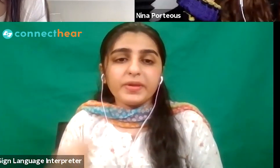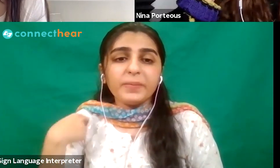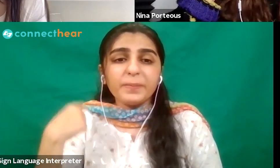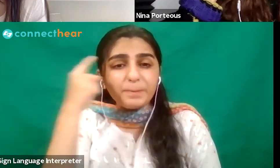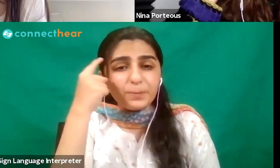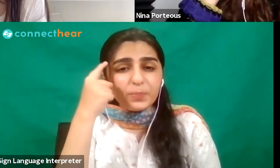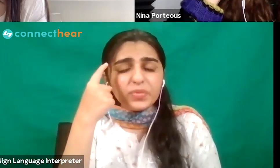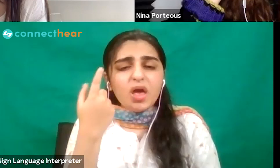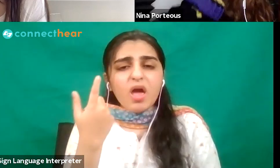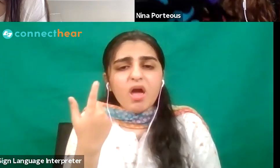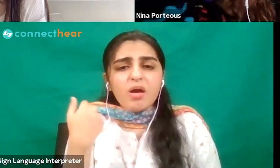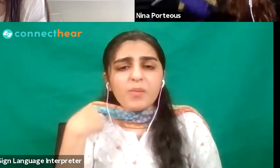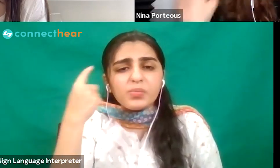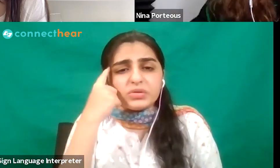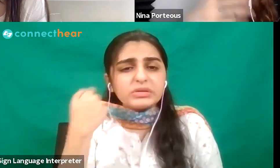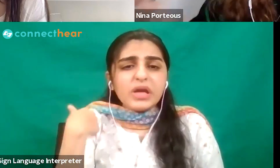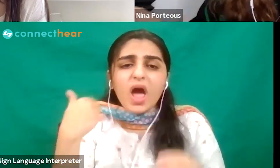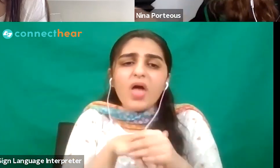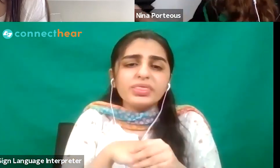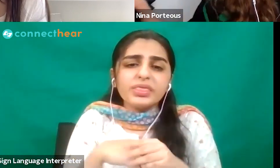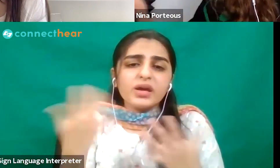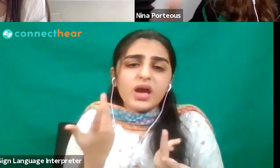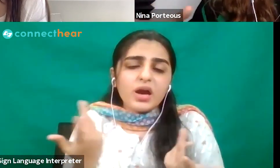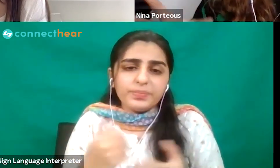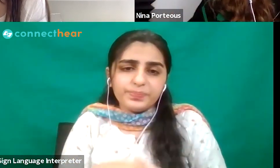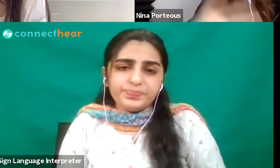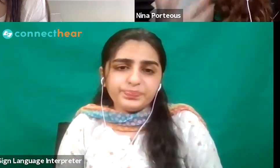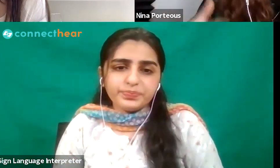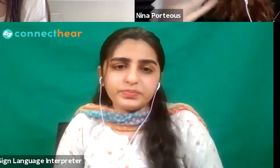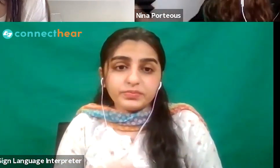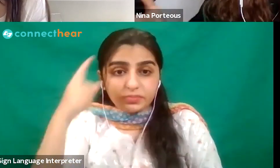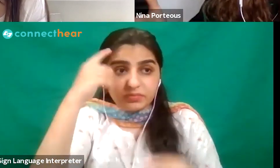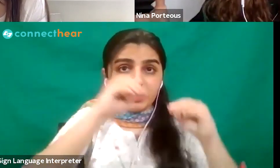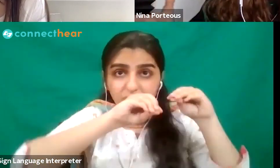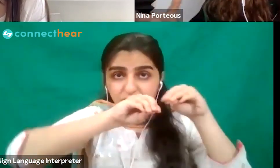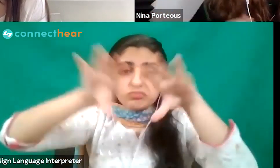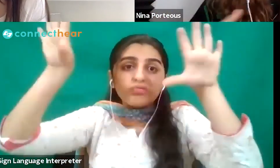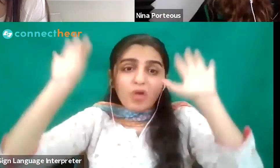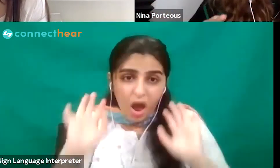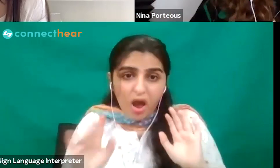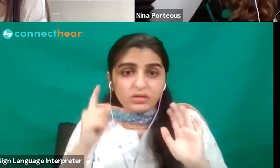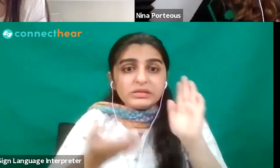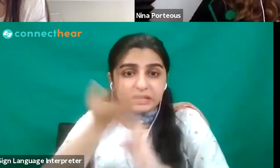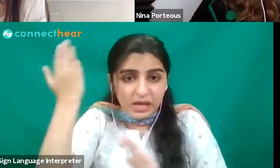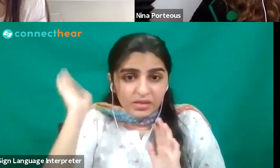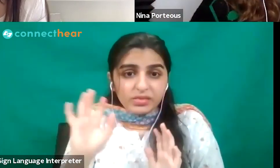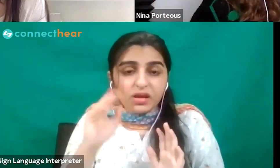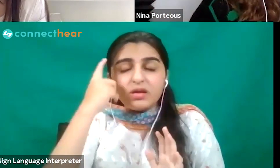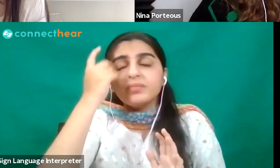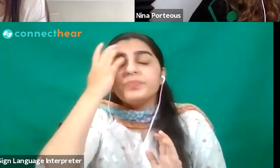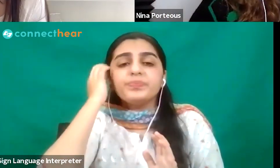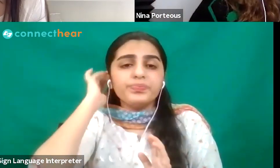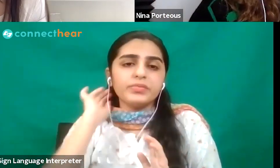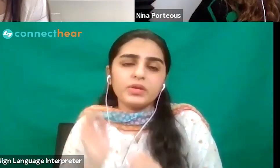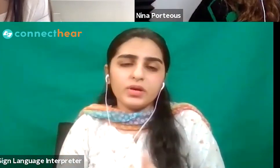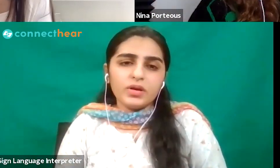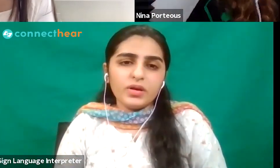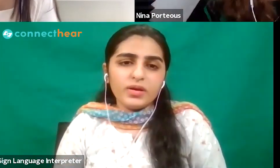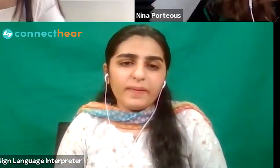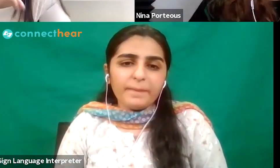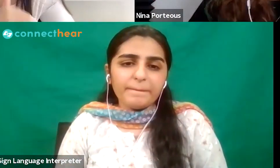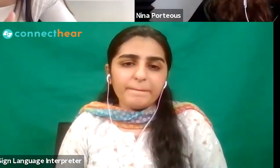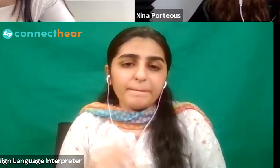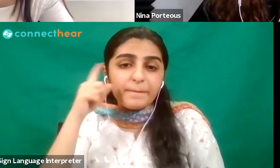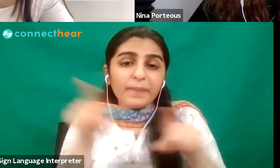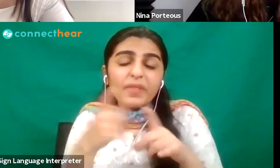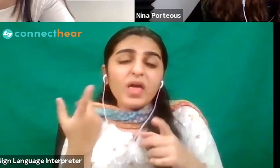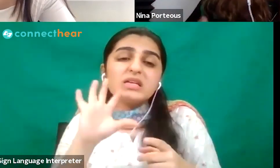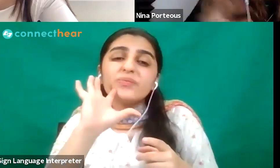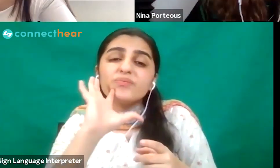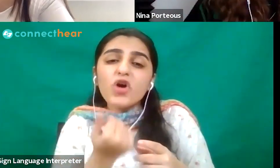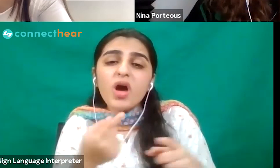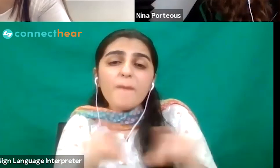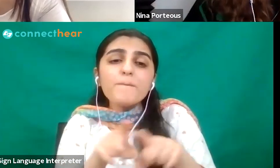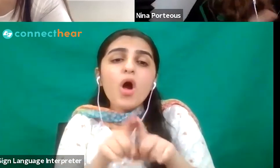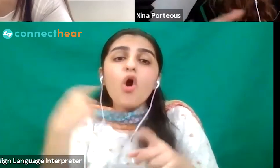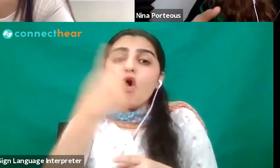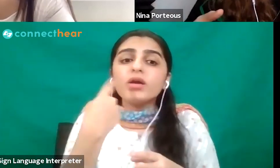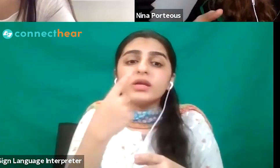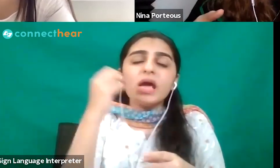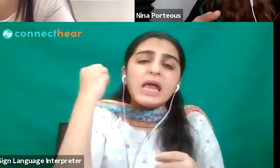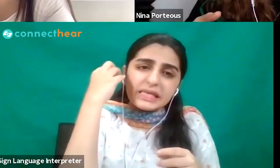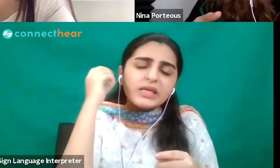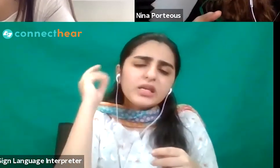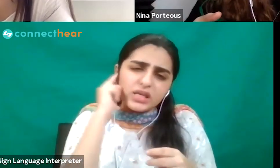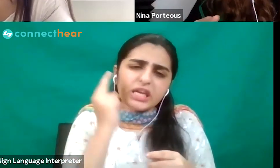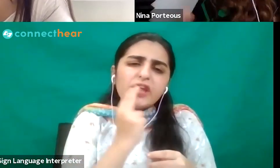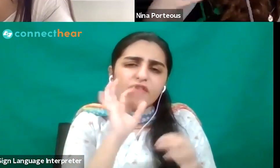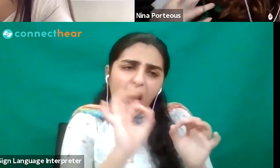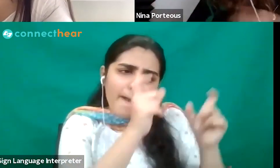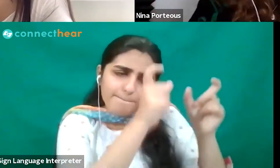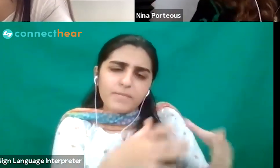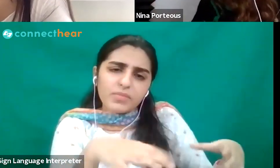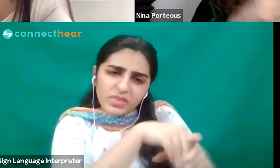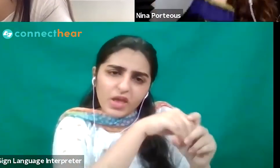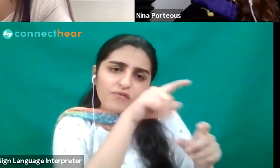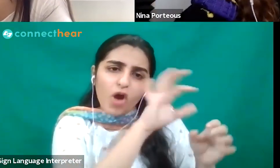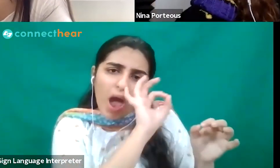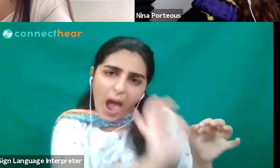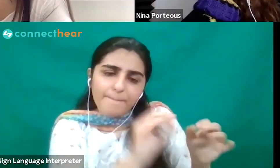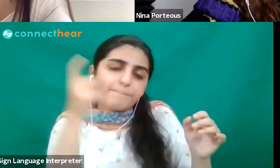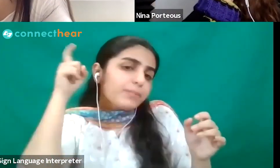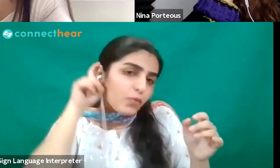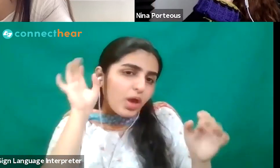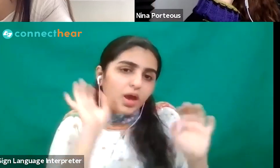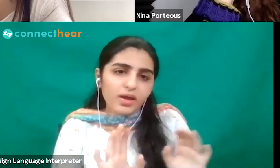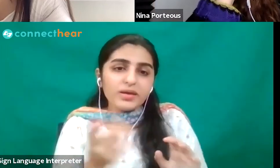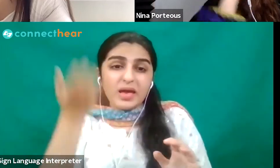So Mike welcome I'm just I'm just having a good time, then I put the men, men just the wind is just like so. Oh my god. So, yeah, I can tell you really excited so getting suddenly, honestly, every little thing is making noise like some of you have moving